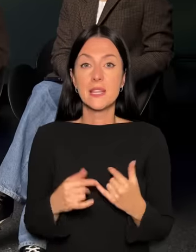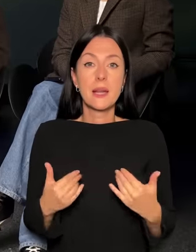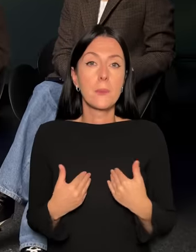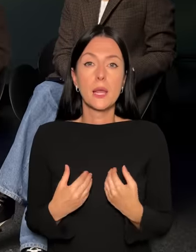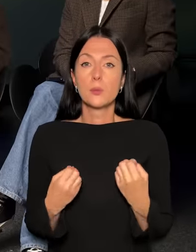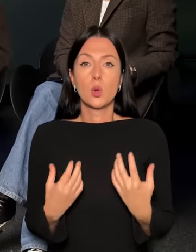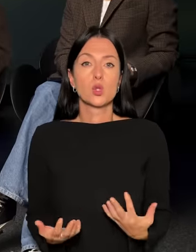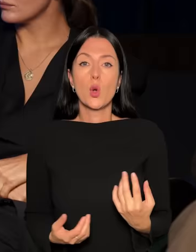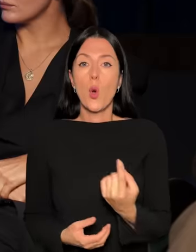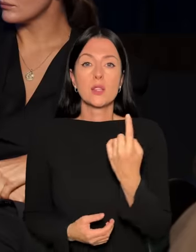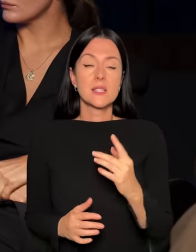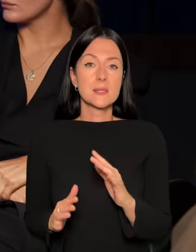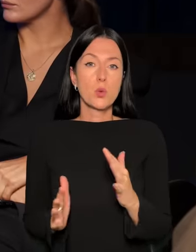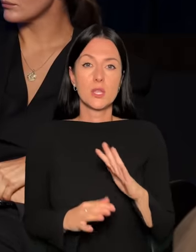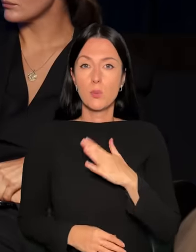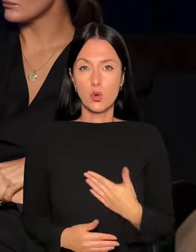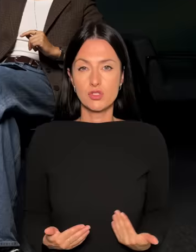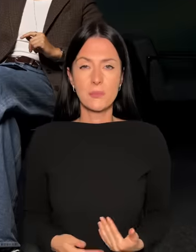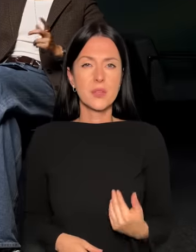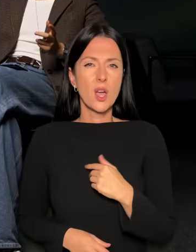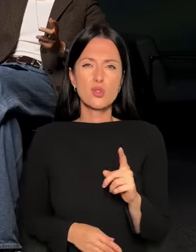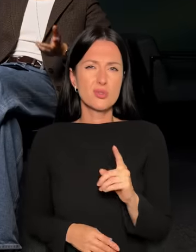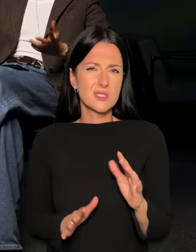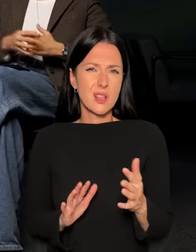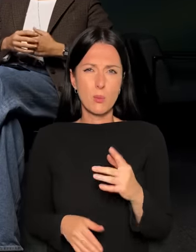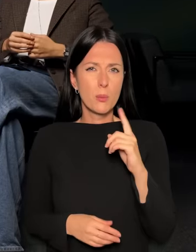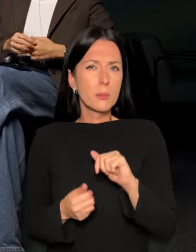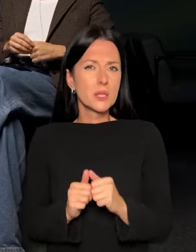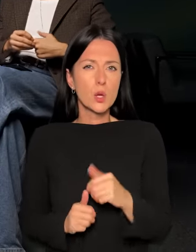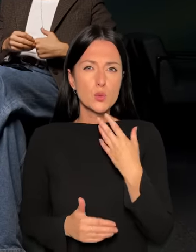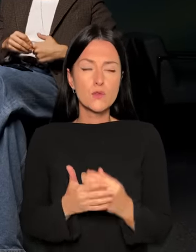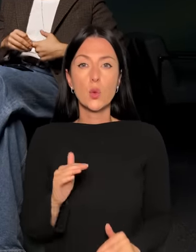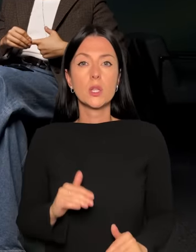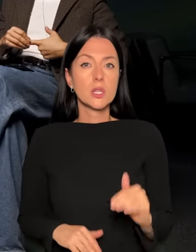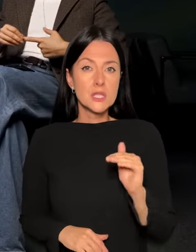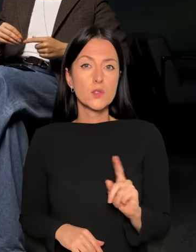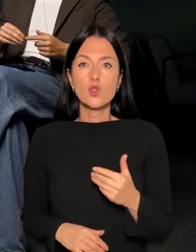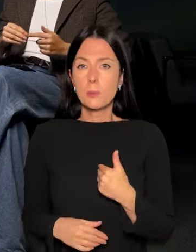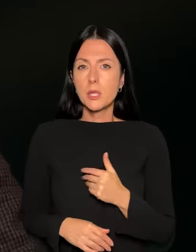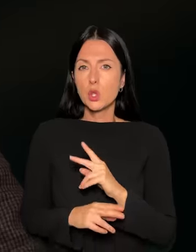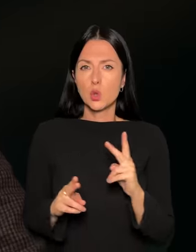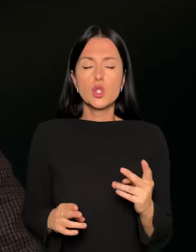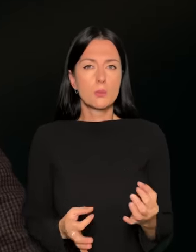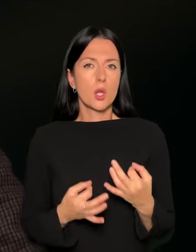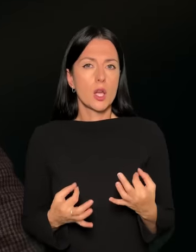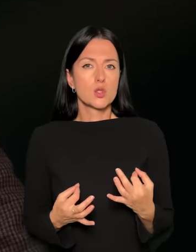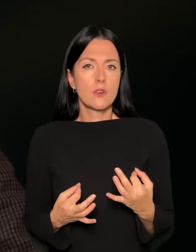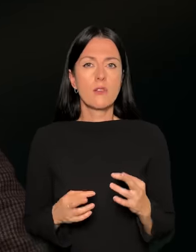For me, it's just one event in my life. I remember very little from my childhood. If someone explain to me